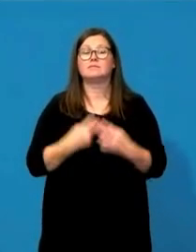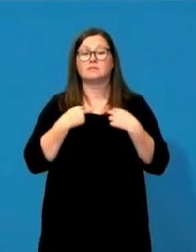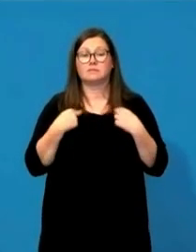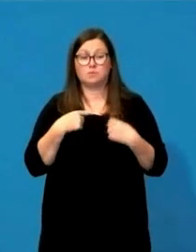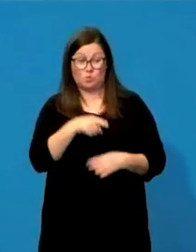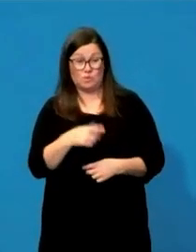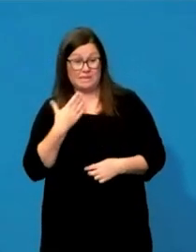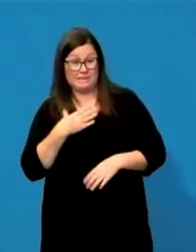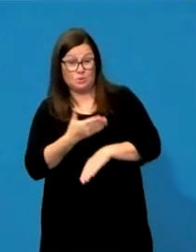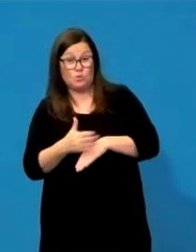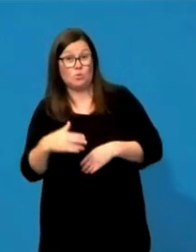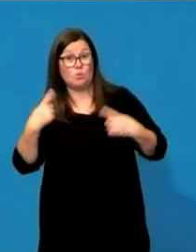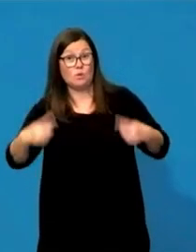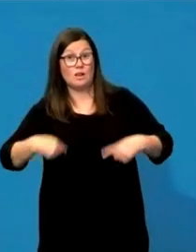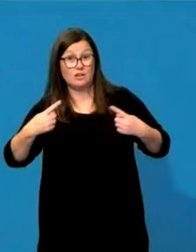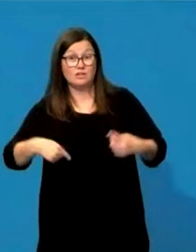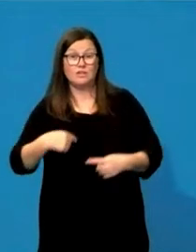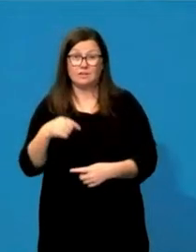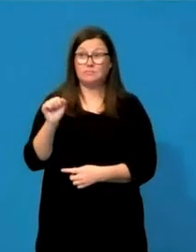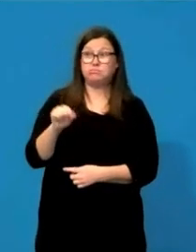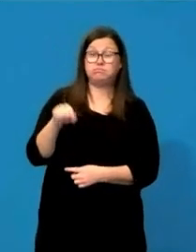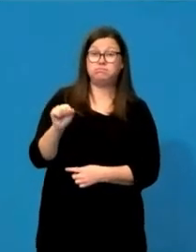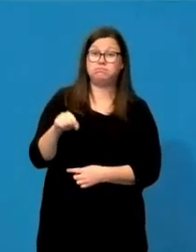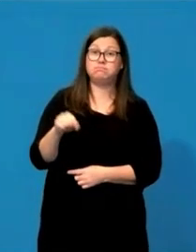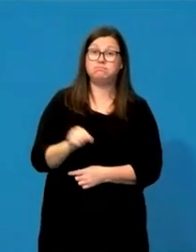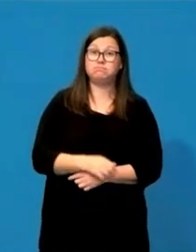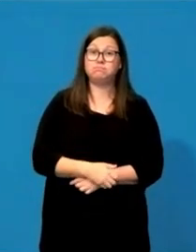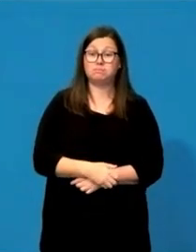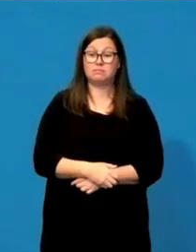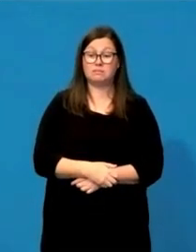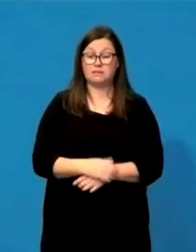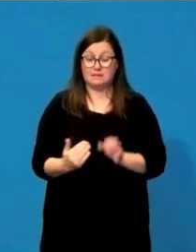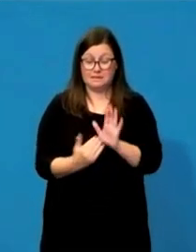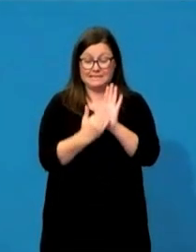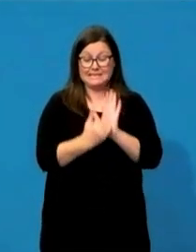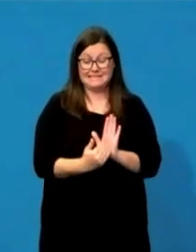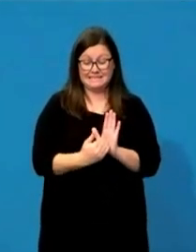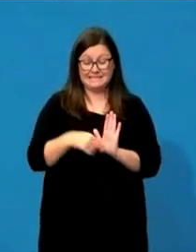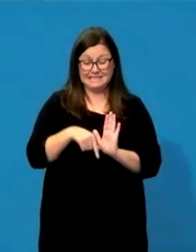Yes. The seat is about to rip on the one I'm using.